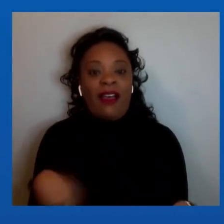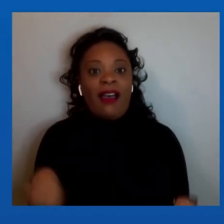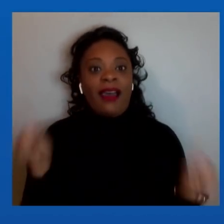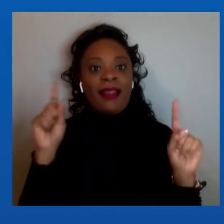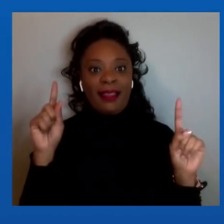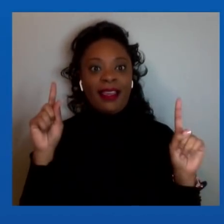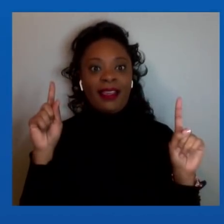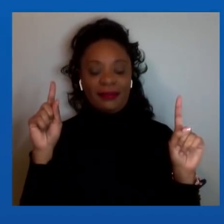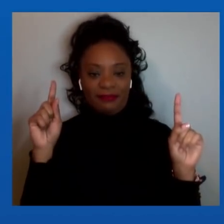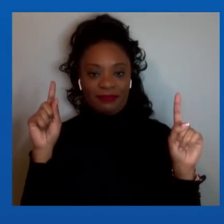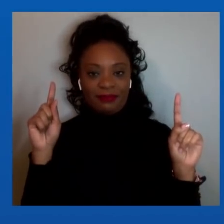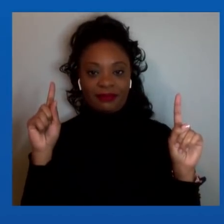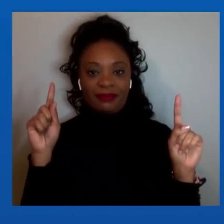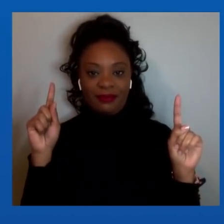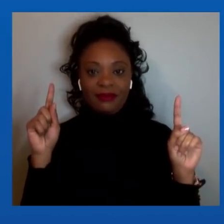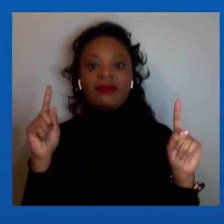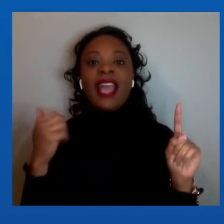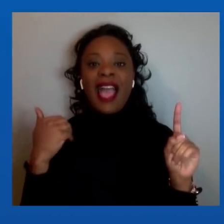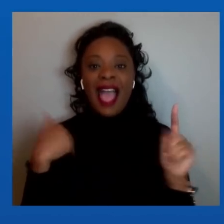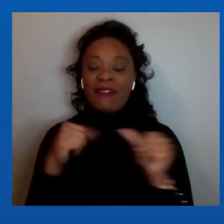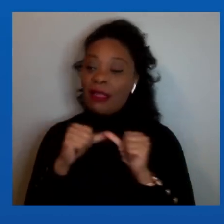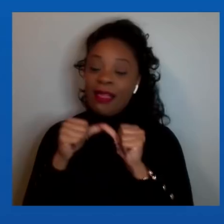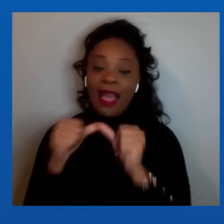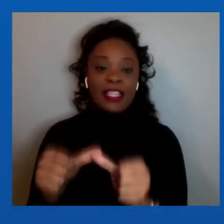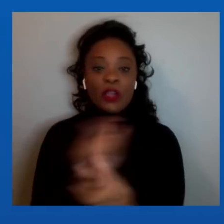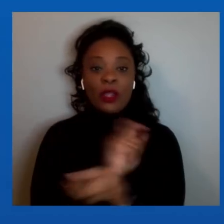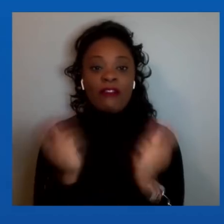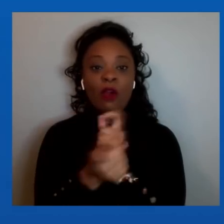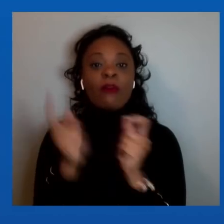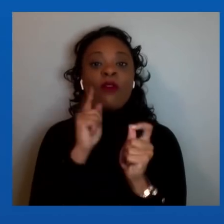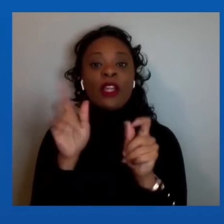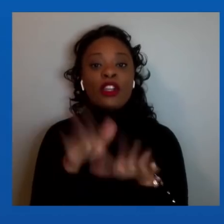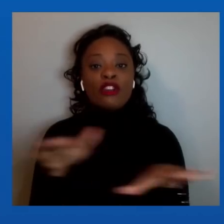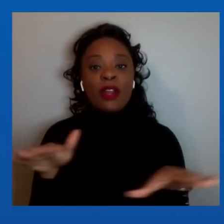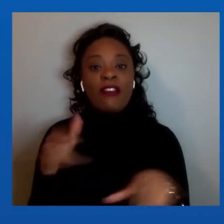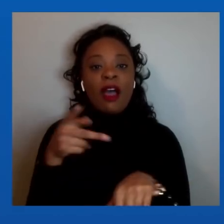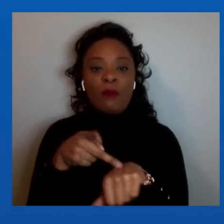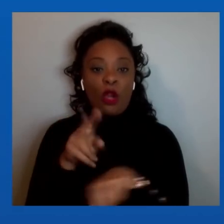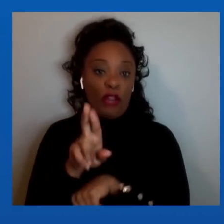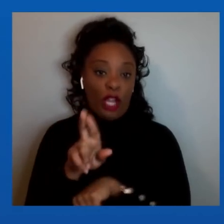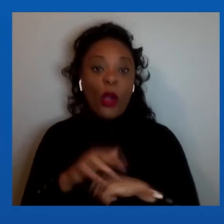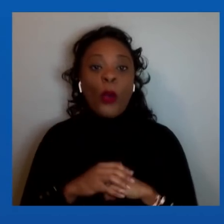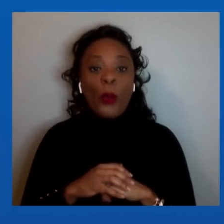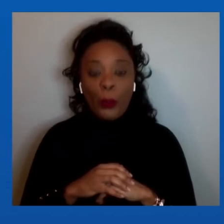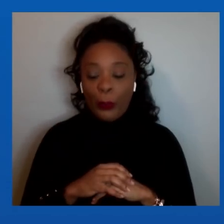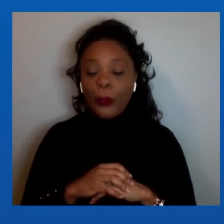lasting reforms for the children of Puerto Rico. Now I will be direct.